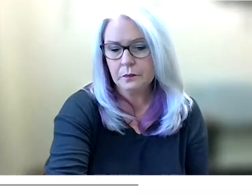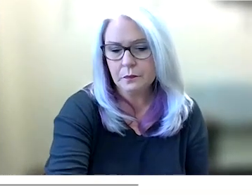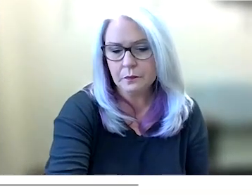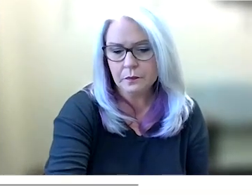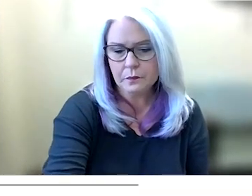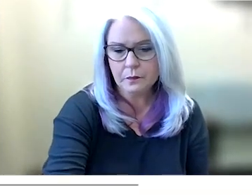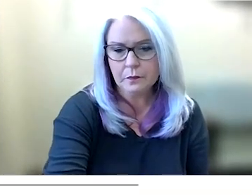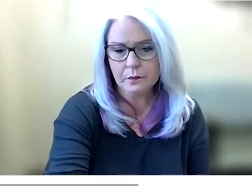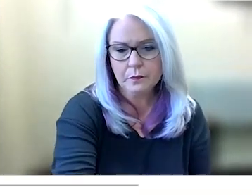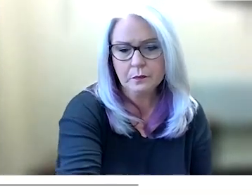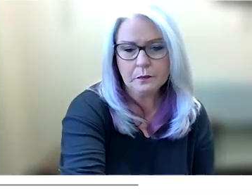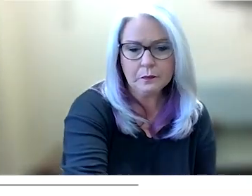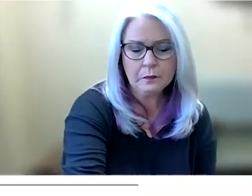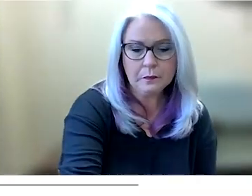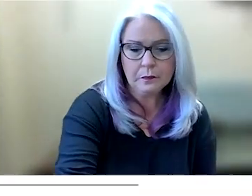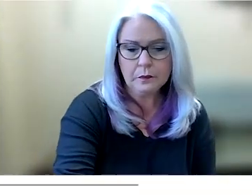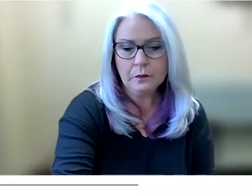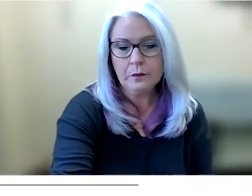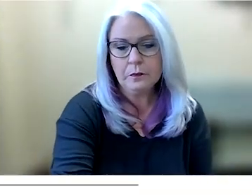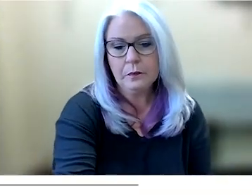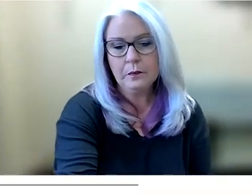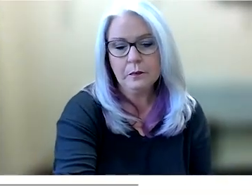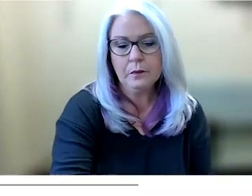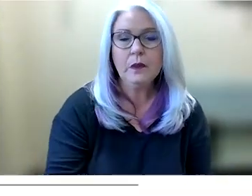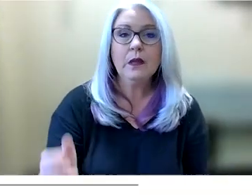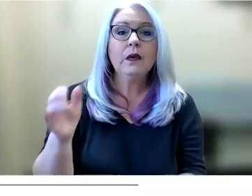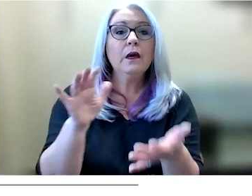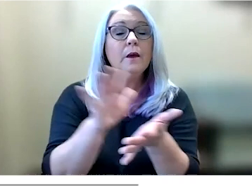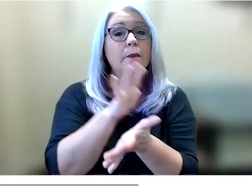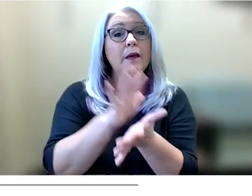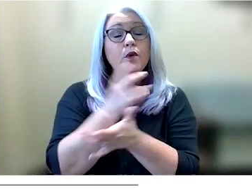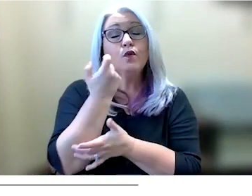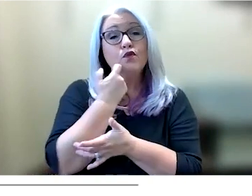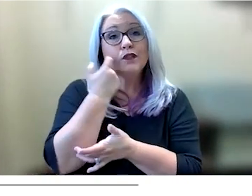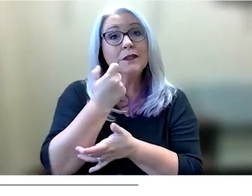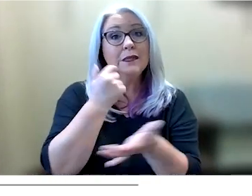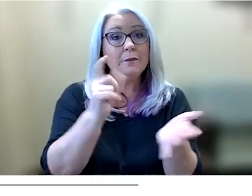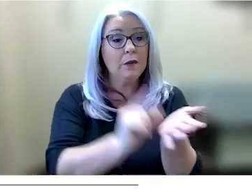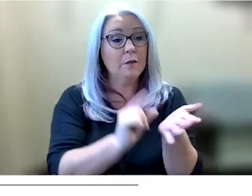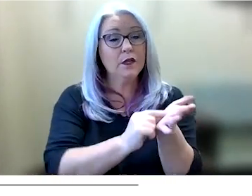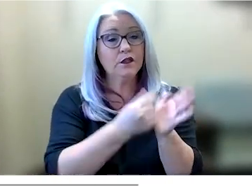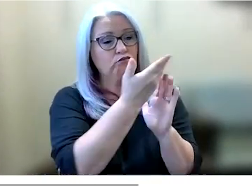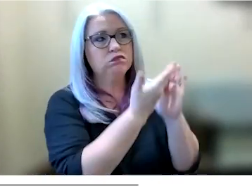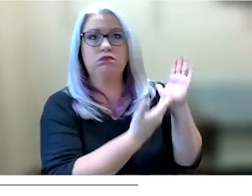was just published a couple weeks ago that I was an author on, that reviewed all of the long COVID research we have to